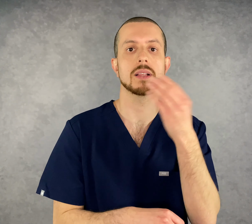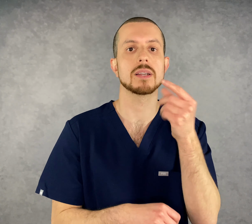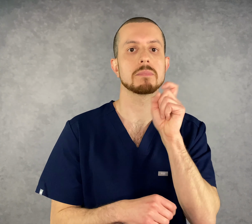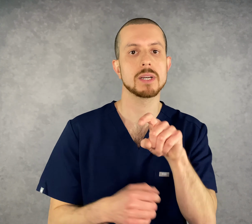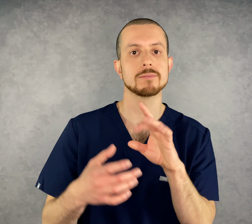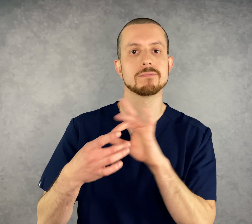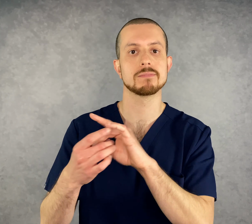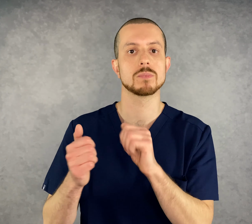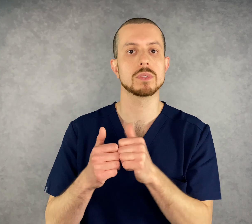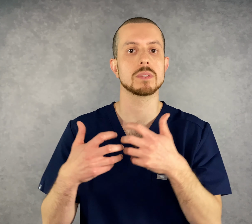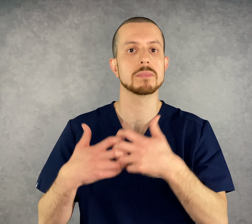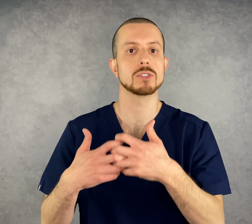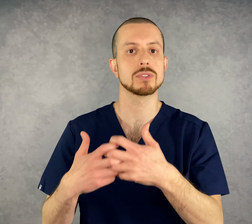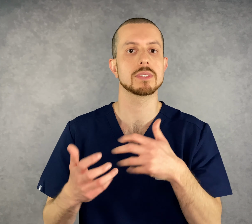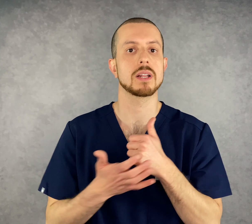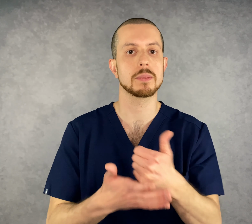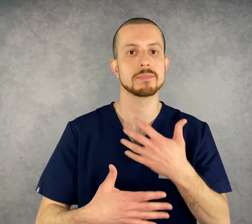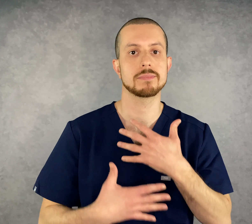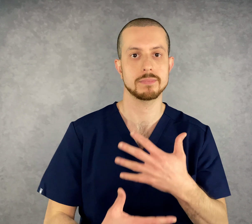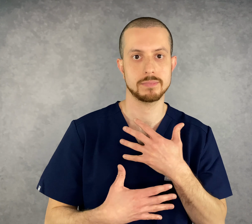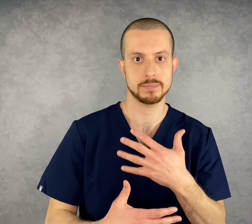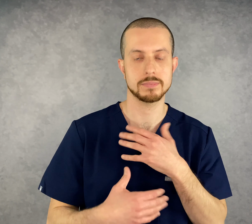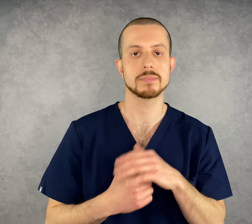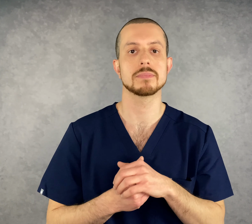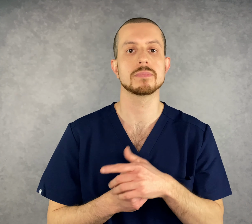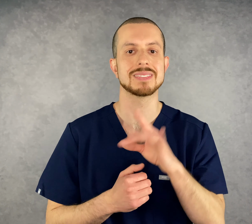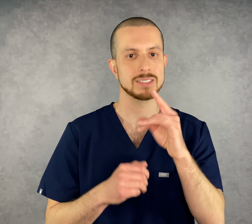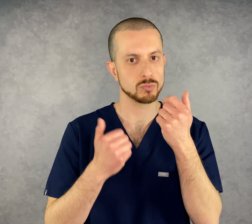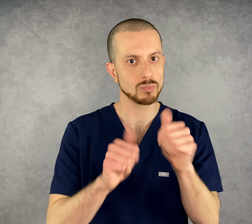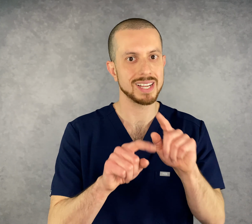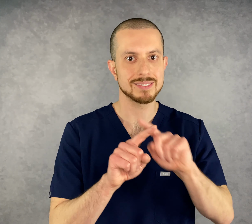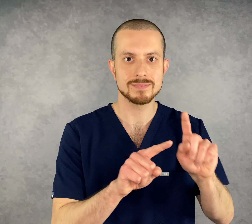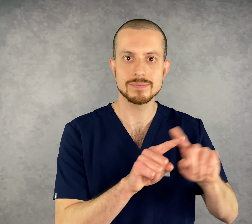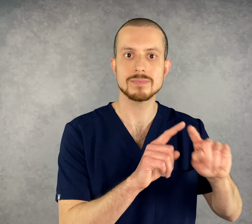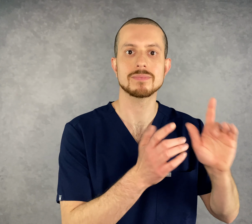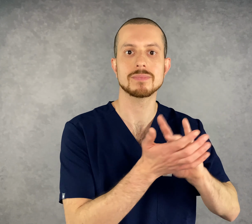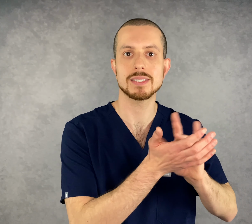and receiving mechanical ventilation. Different treatments were also tried with these patients,